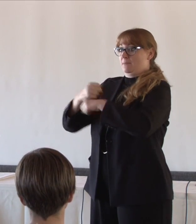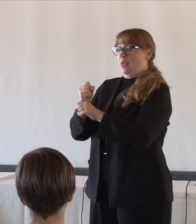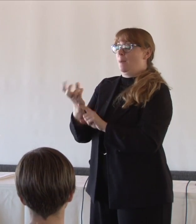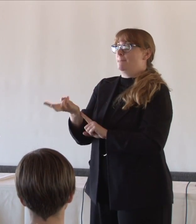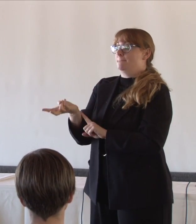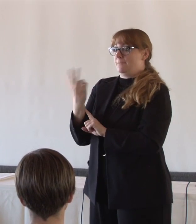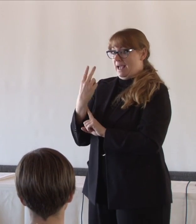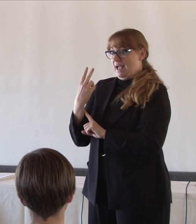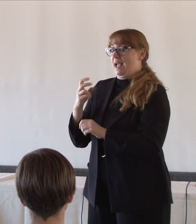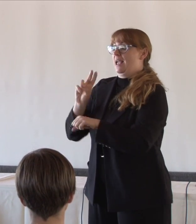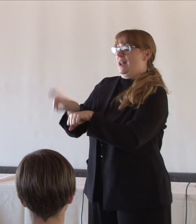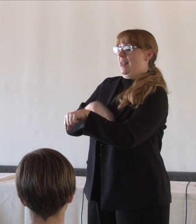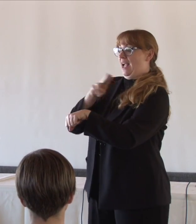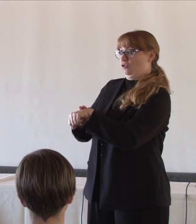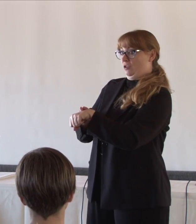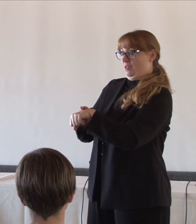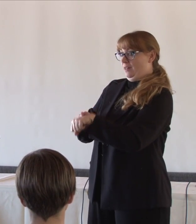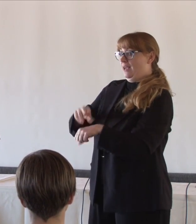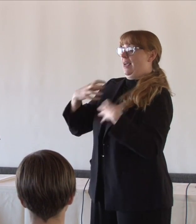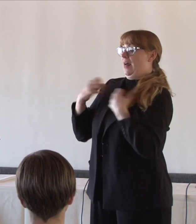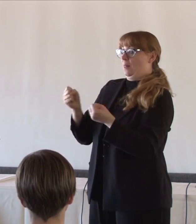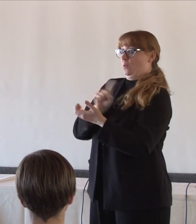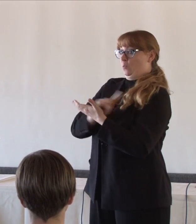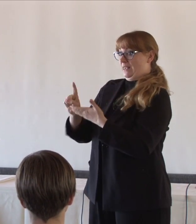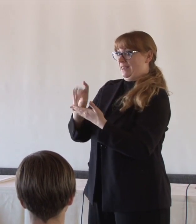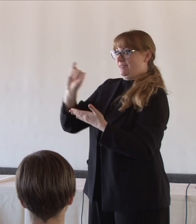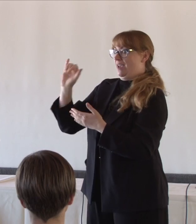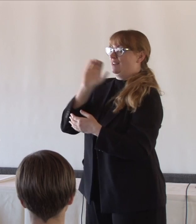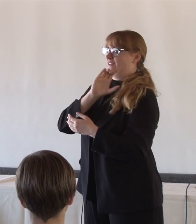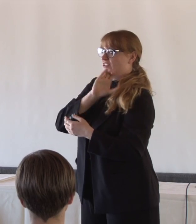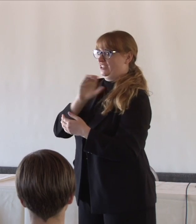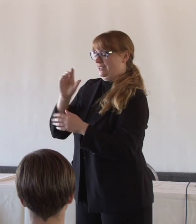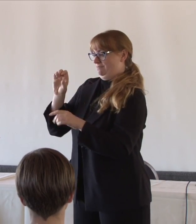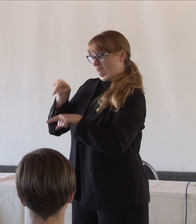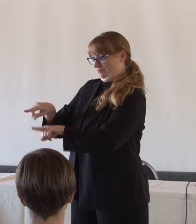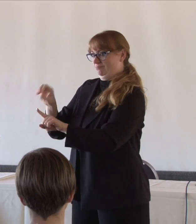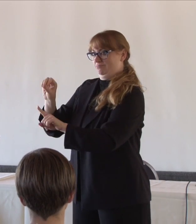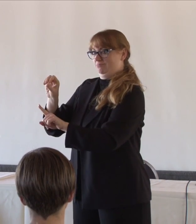binational health week Event. At the dojo Café in October.